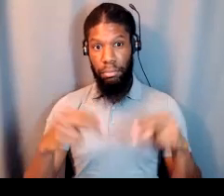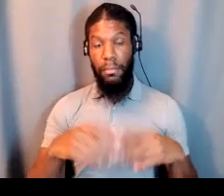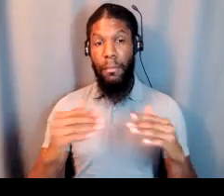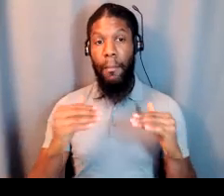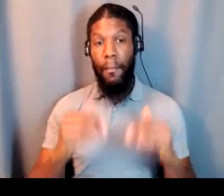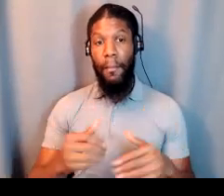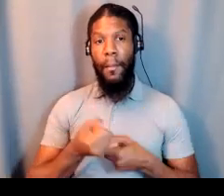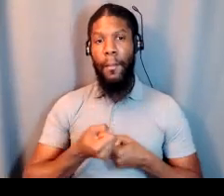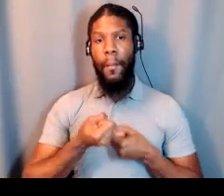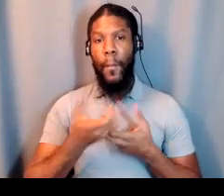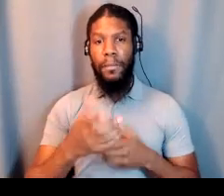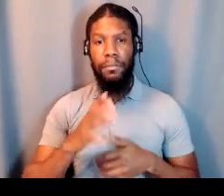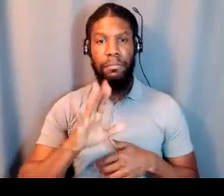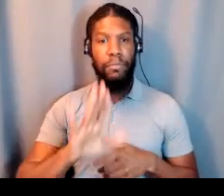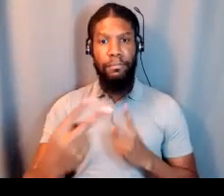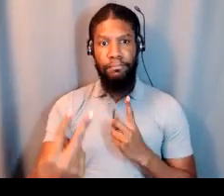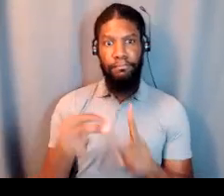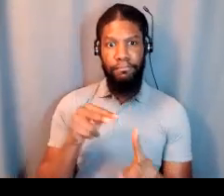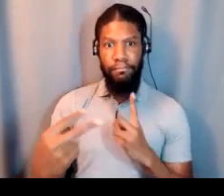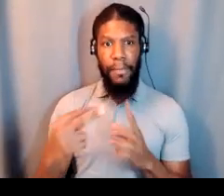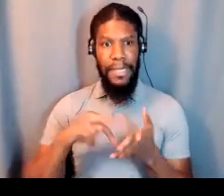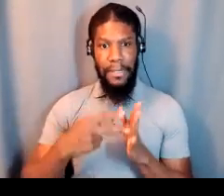of one another s meanings (3) Discuss meaning and use of sources